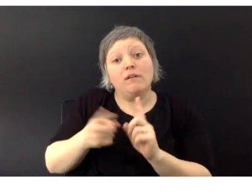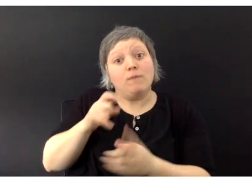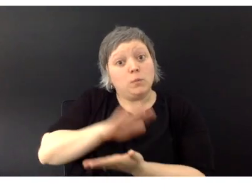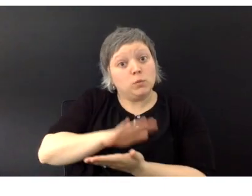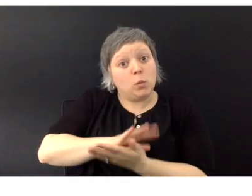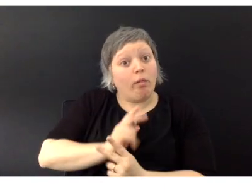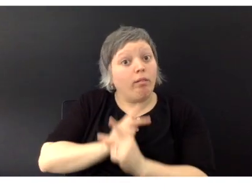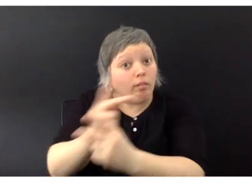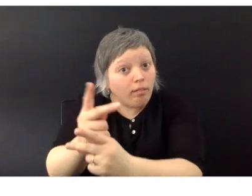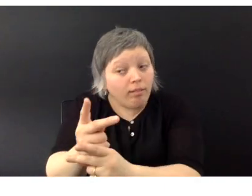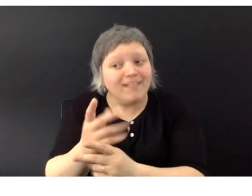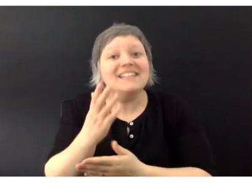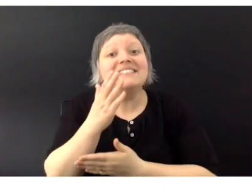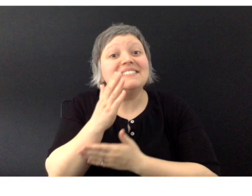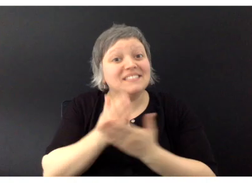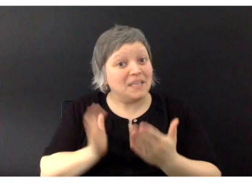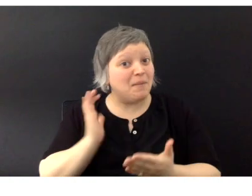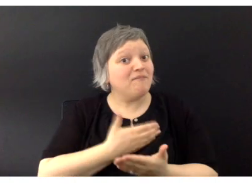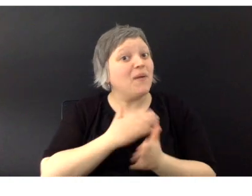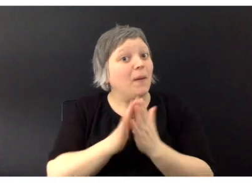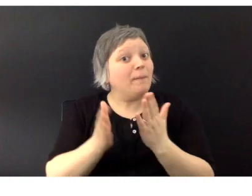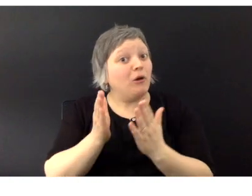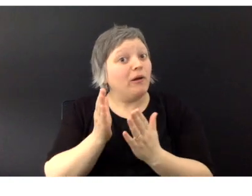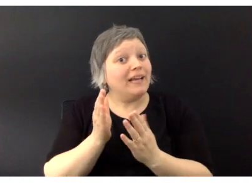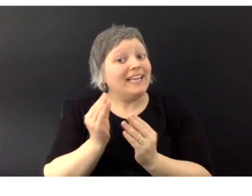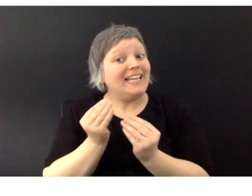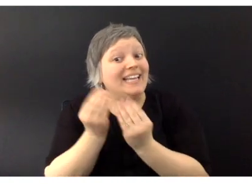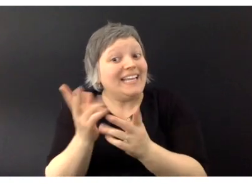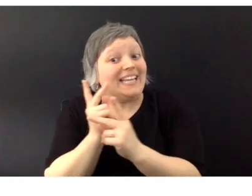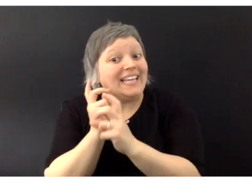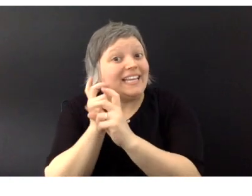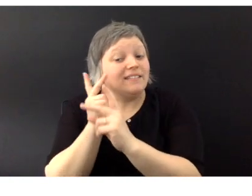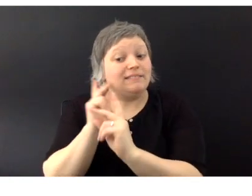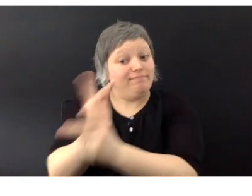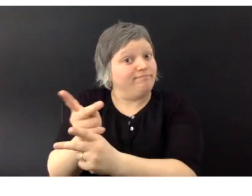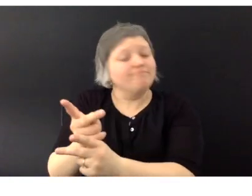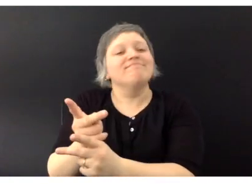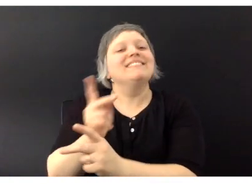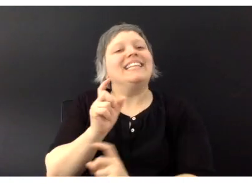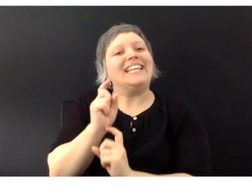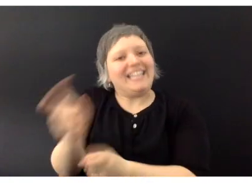or they might have RIF books which are books they get to keep. So, check in with your child. Check